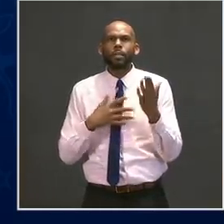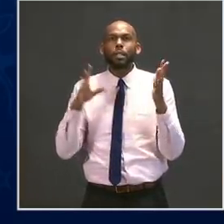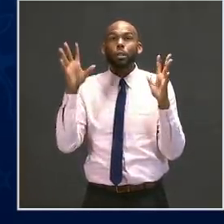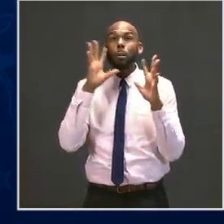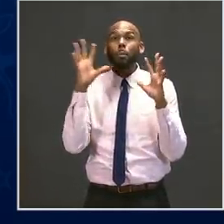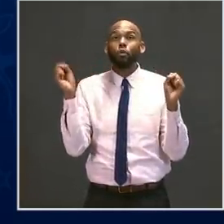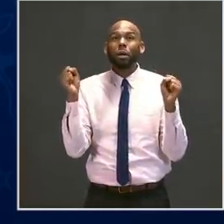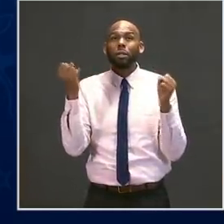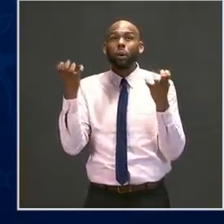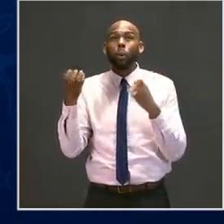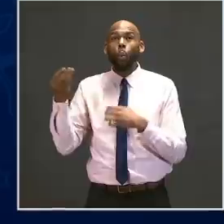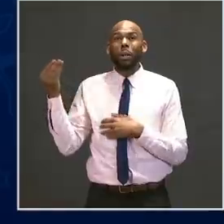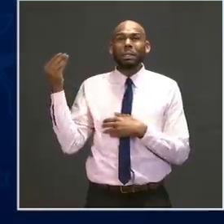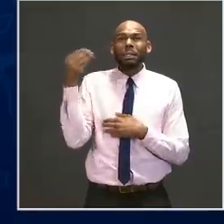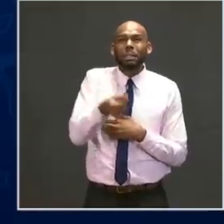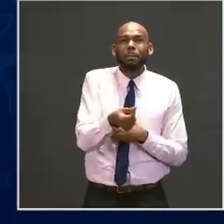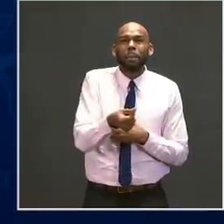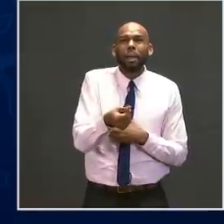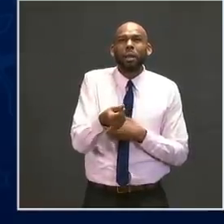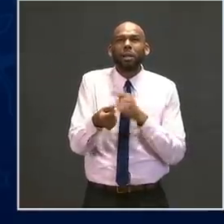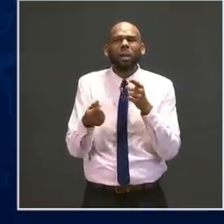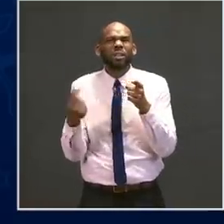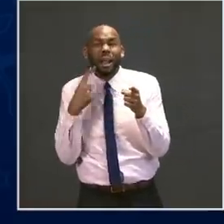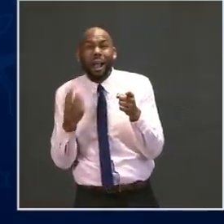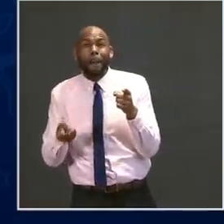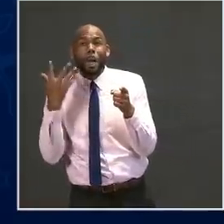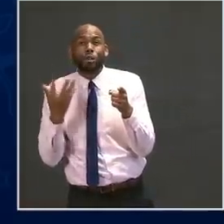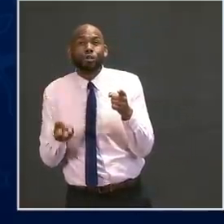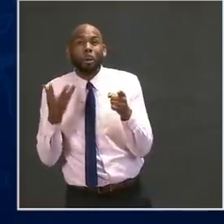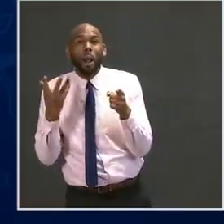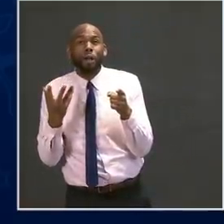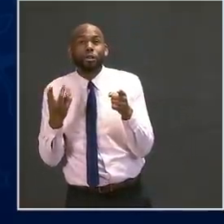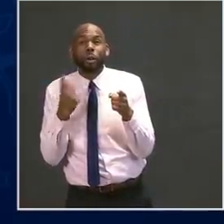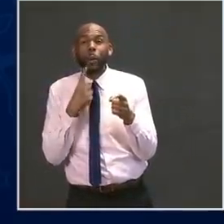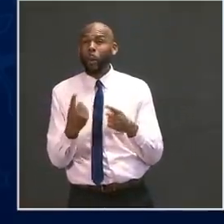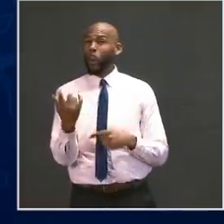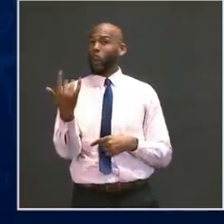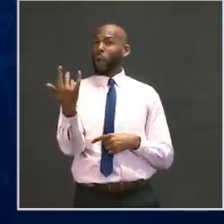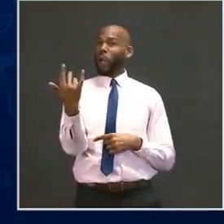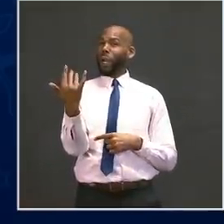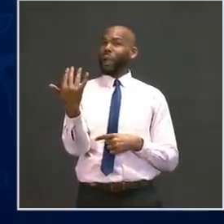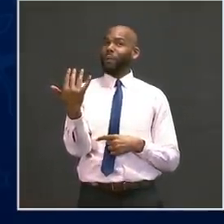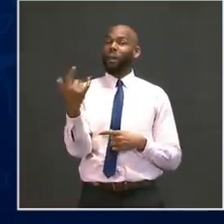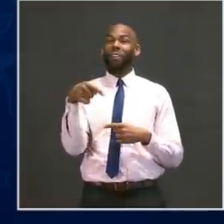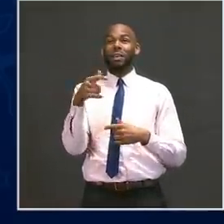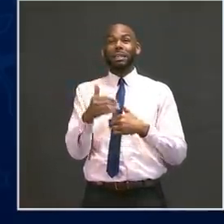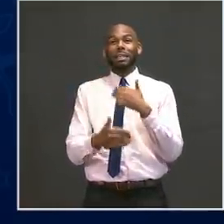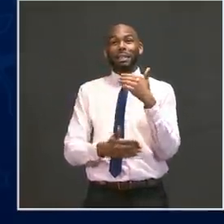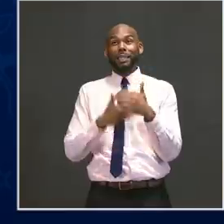on an infrastructure package? Ms. Psaki: How much? The Press: How much? Ms. Psaki: Wait -- wait until -- it's a process of ongoing discussion.